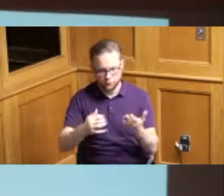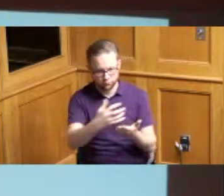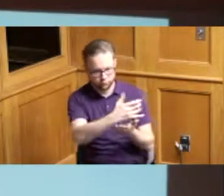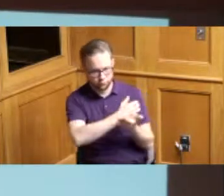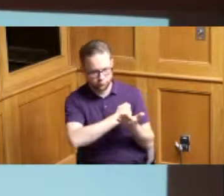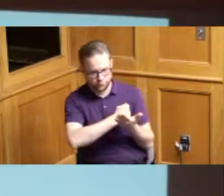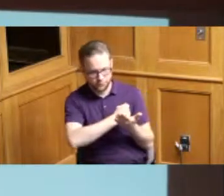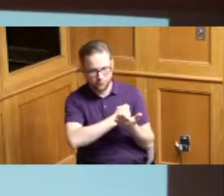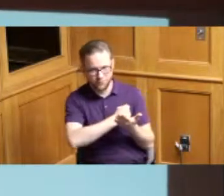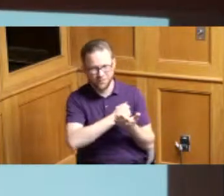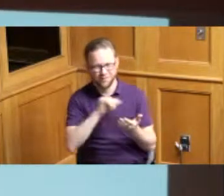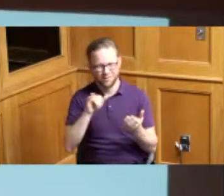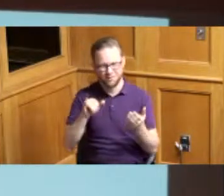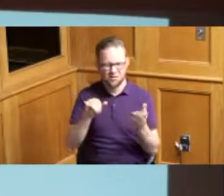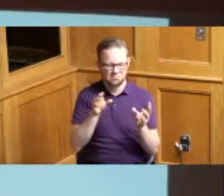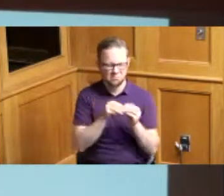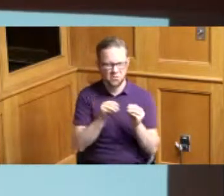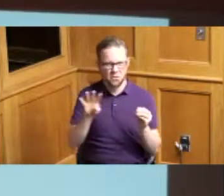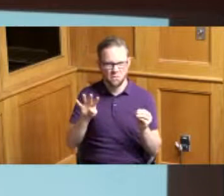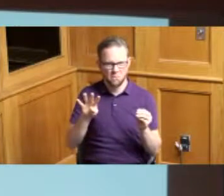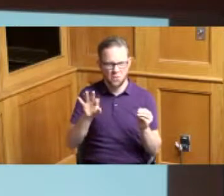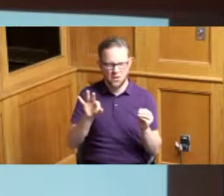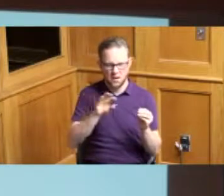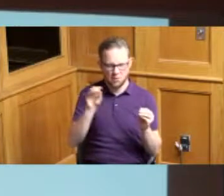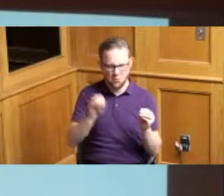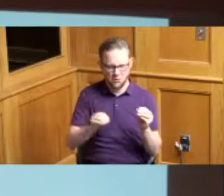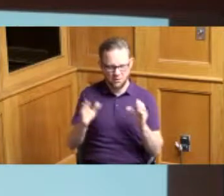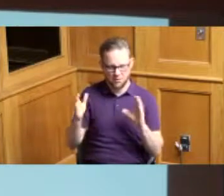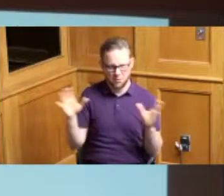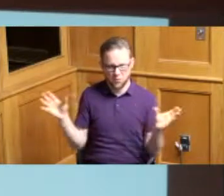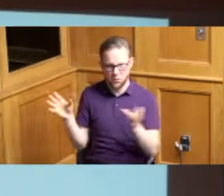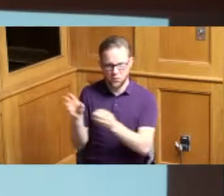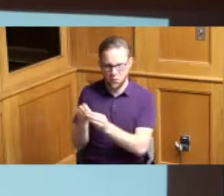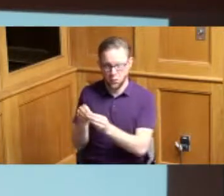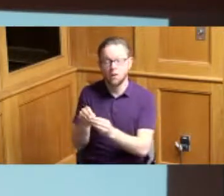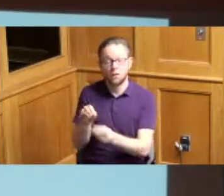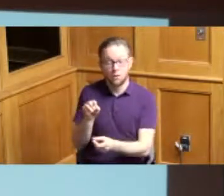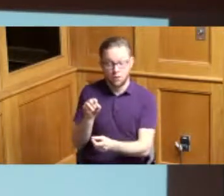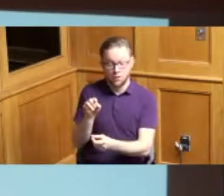49 percent of the total wastewater system costs so for this analysis what we've done is looked